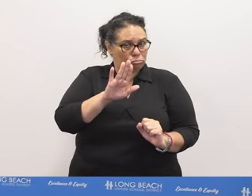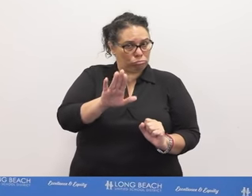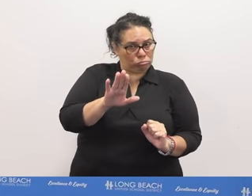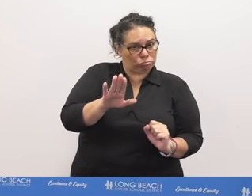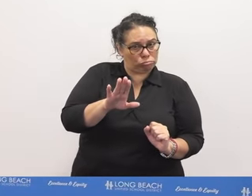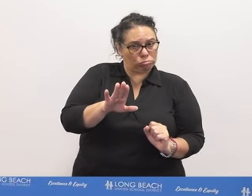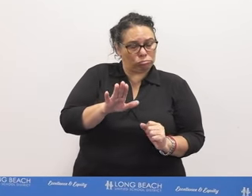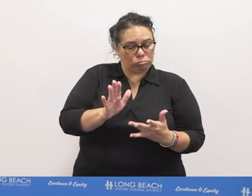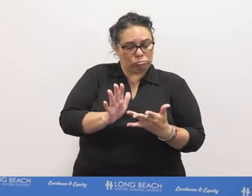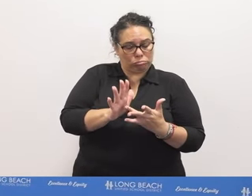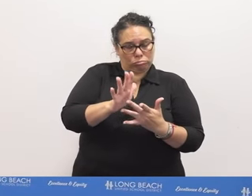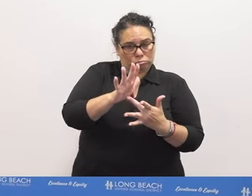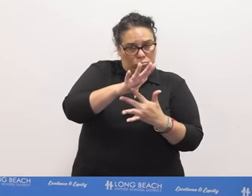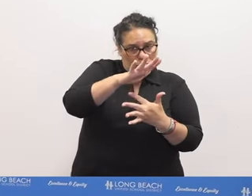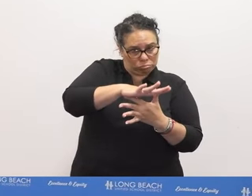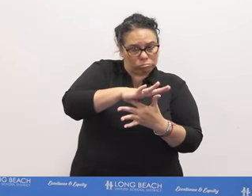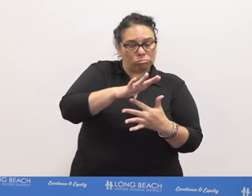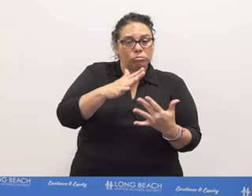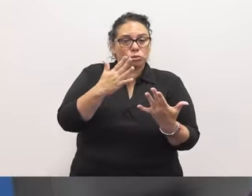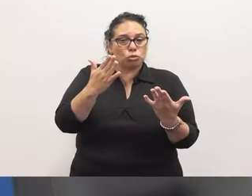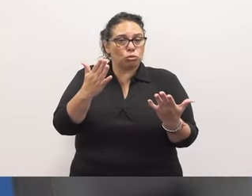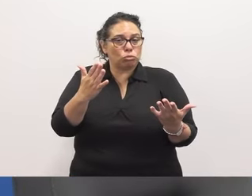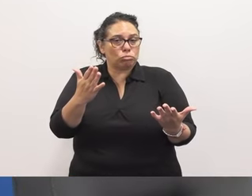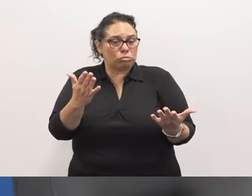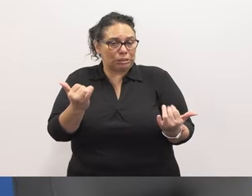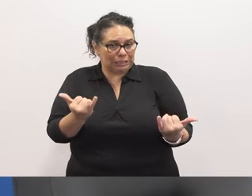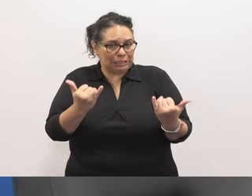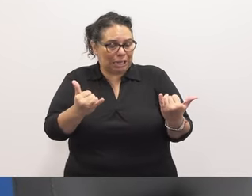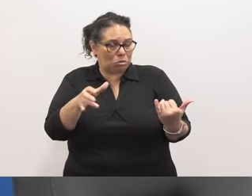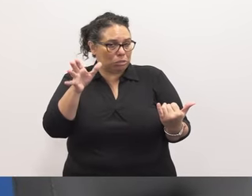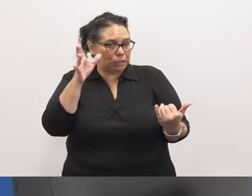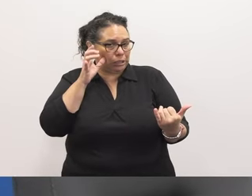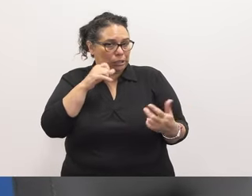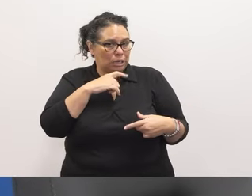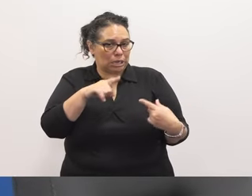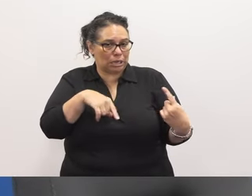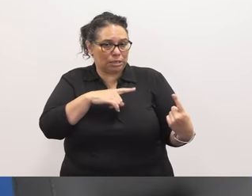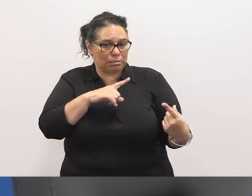And so we're hearing about the relationships